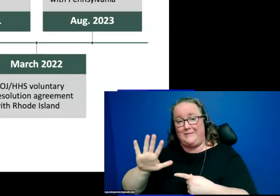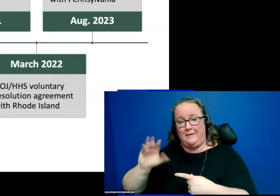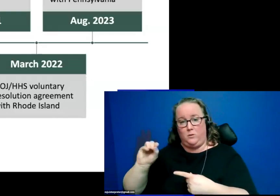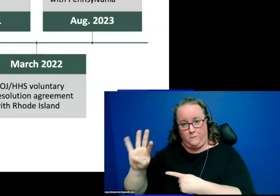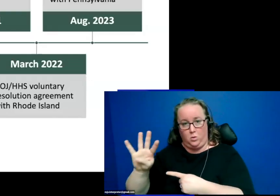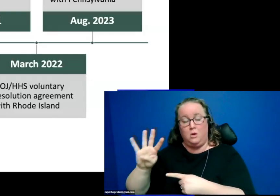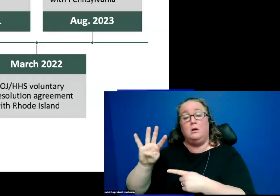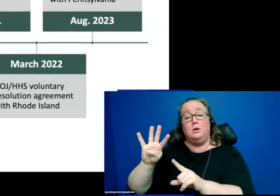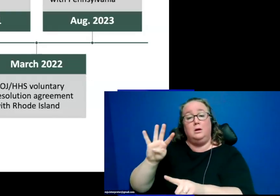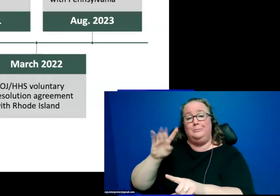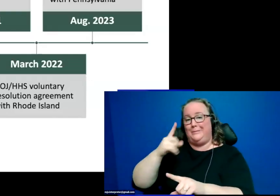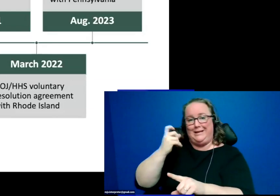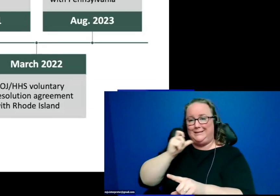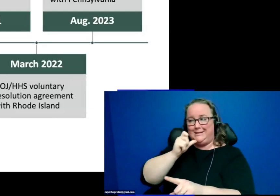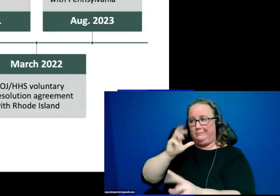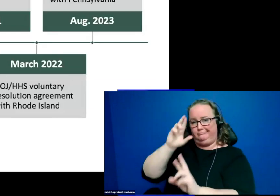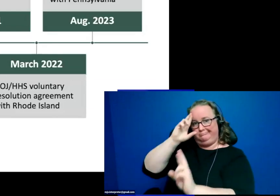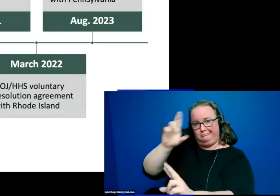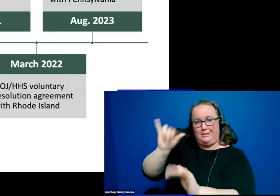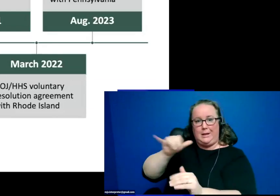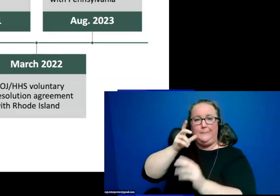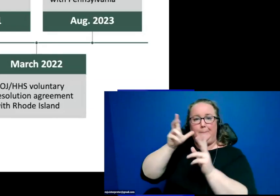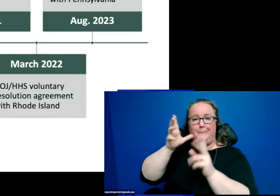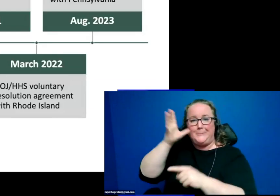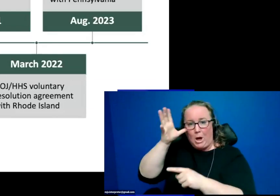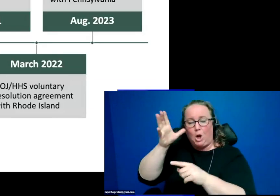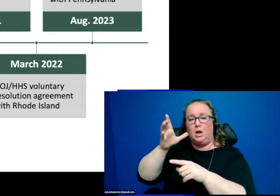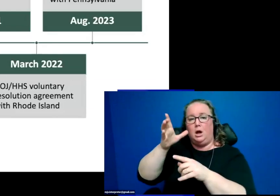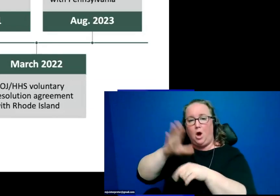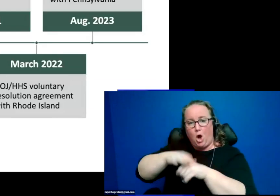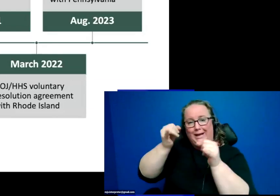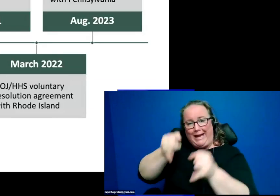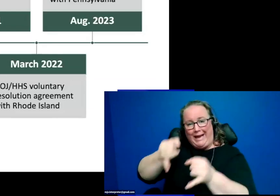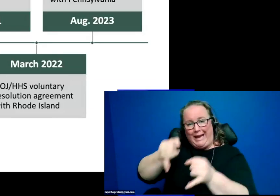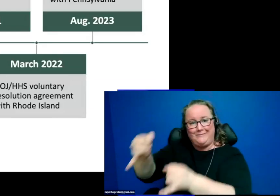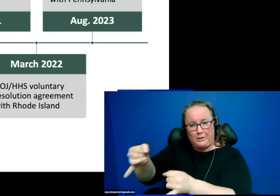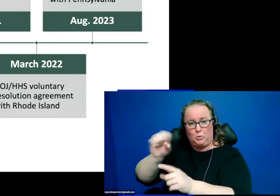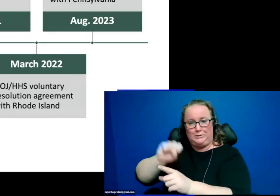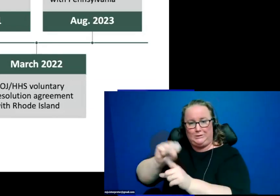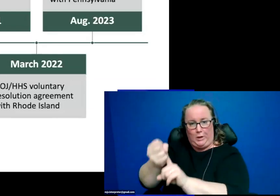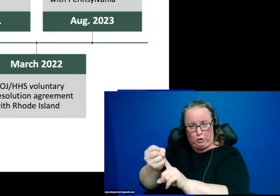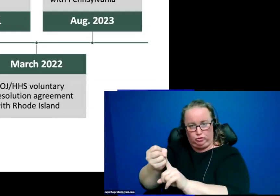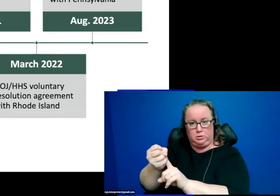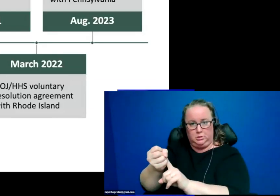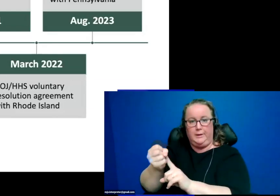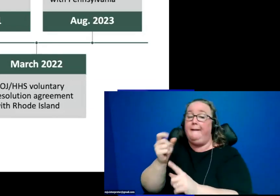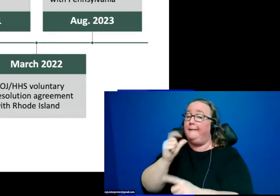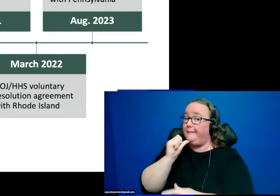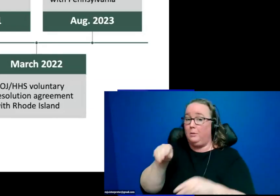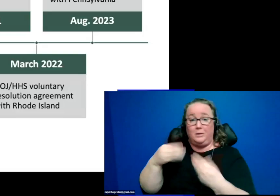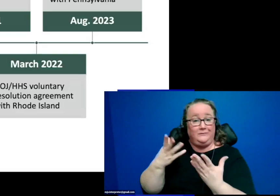not treating that parent on an individualized basis, not providing that individualized assessment and really